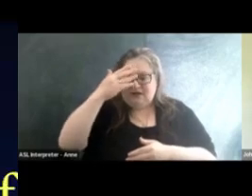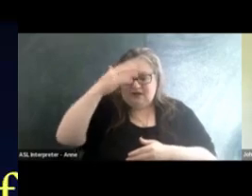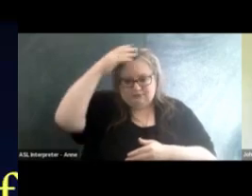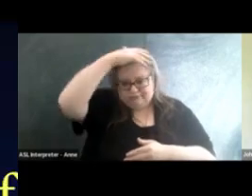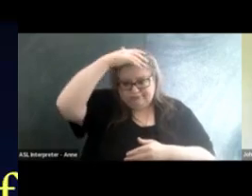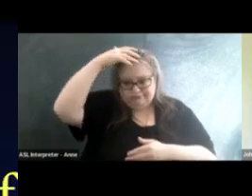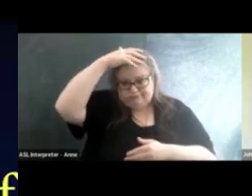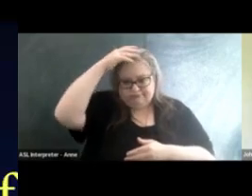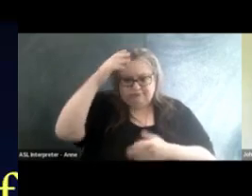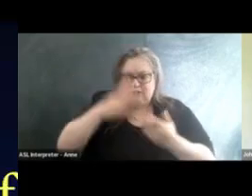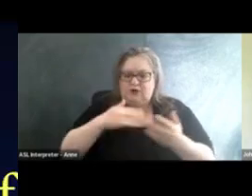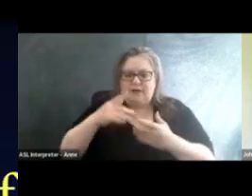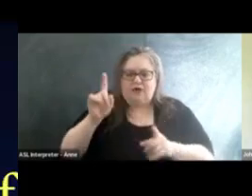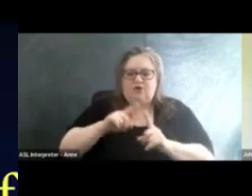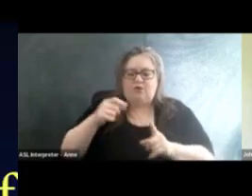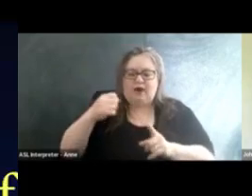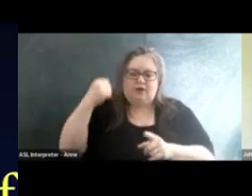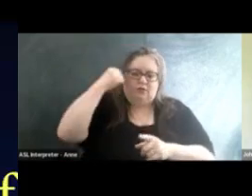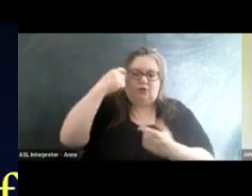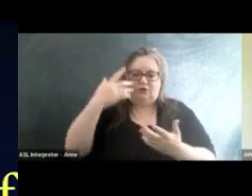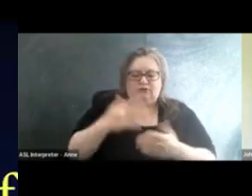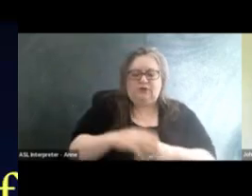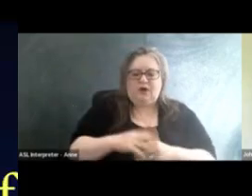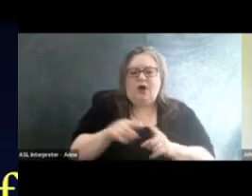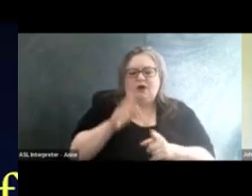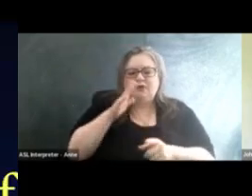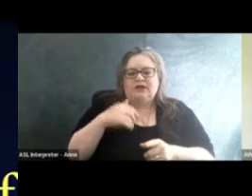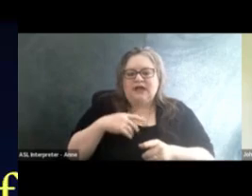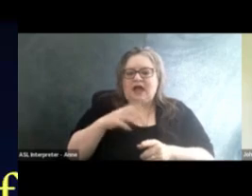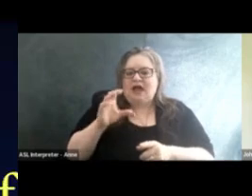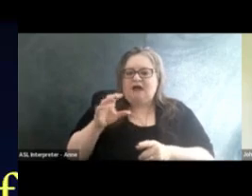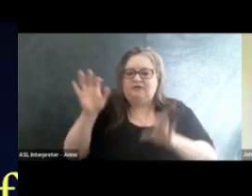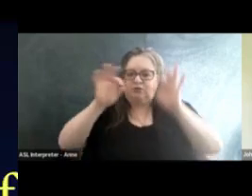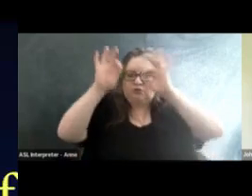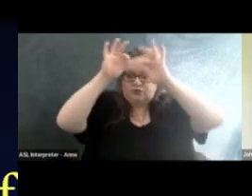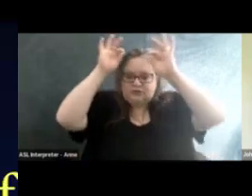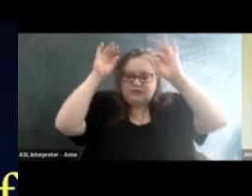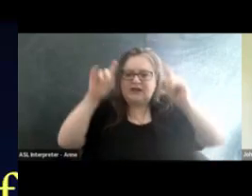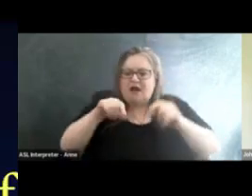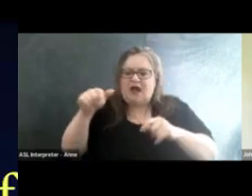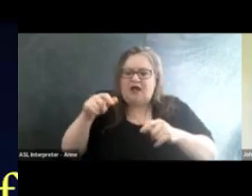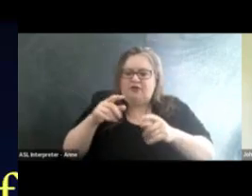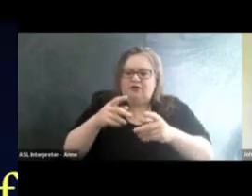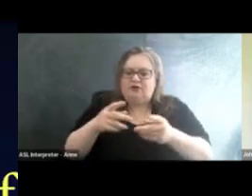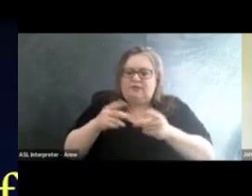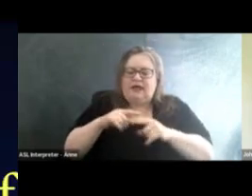where the blow came to the head, they'll also be bruising in those other places. But in addition, the front gets